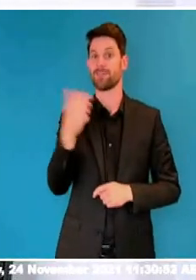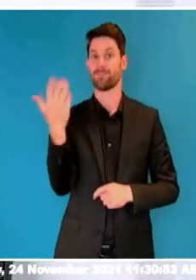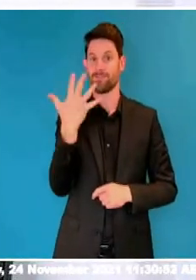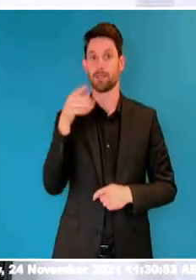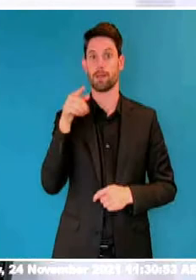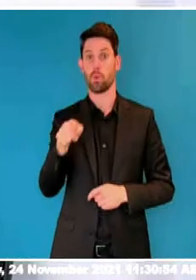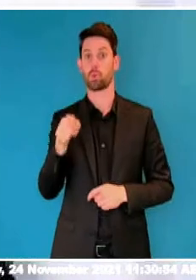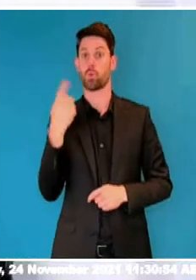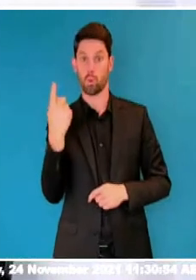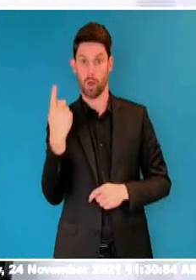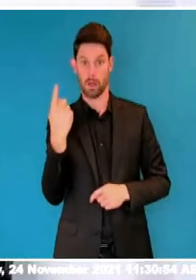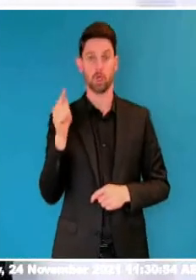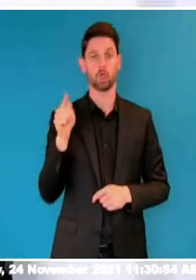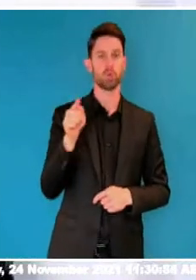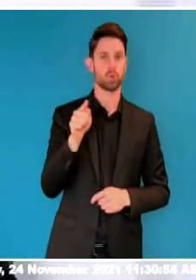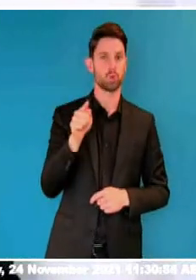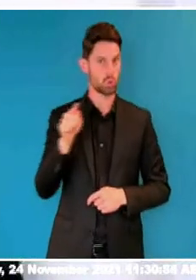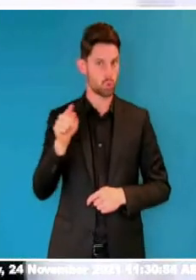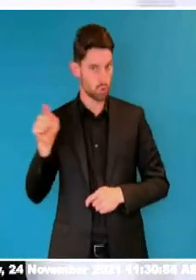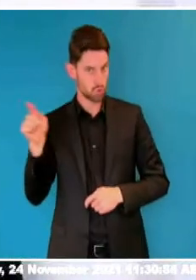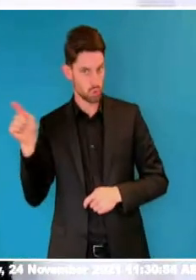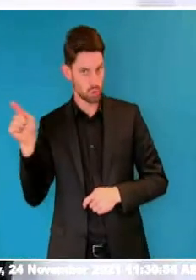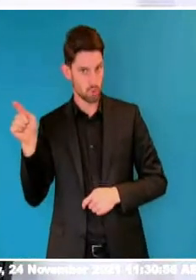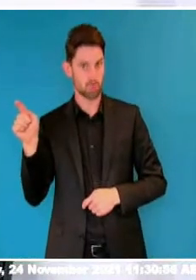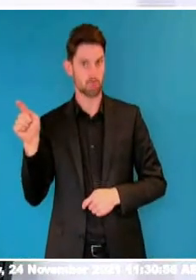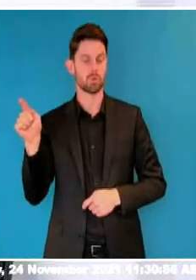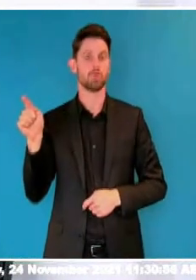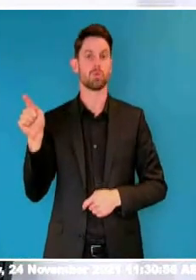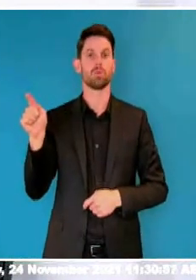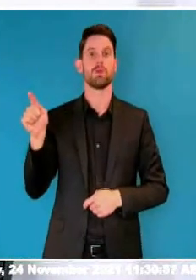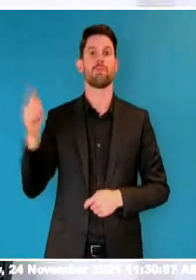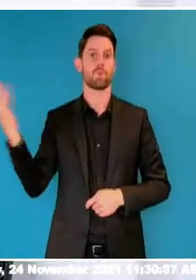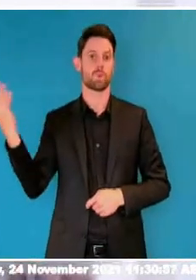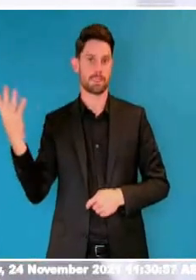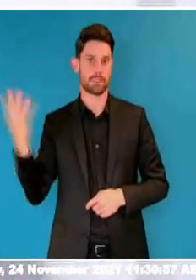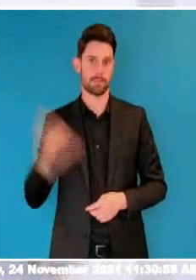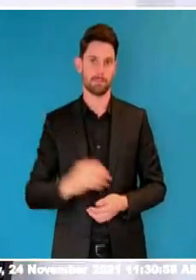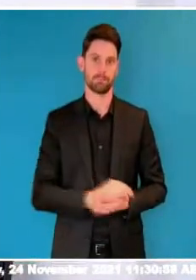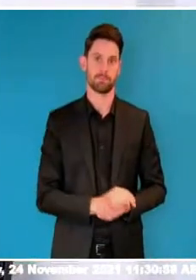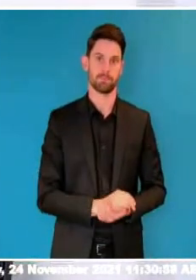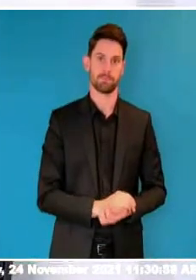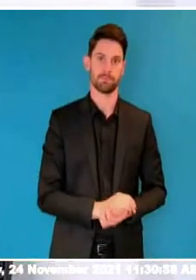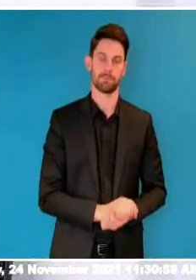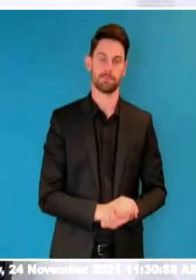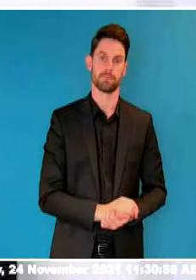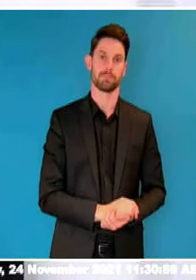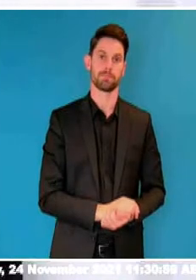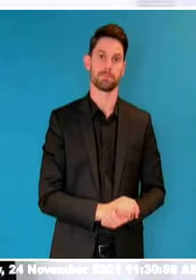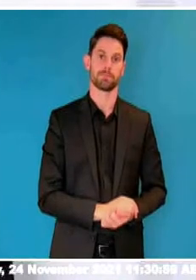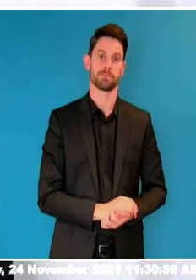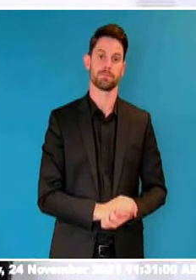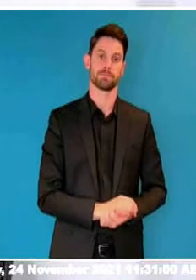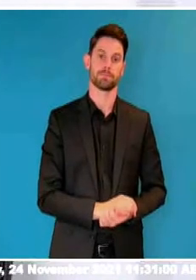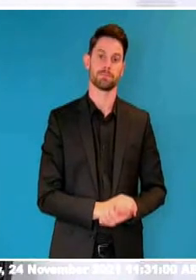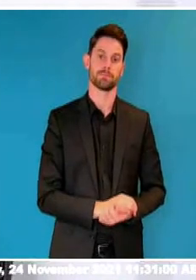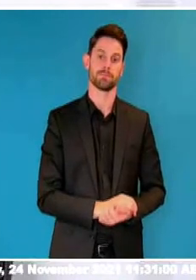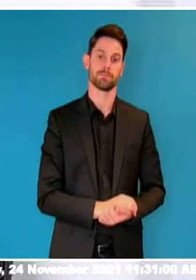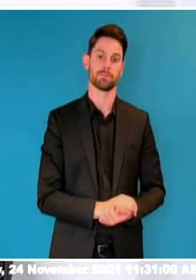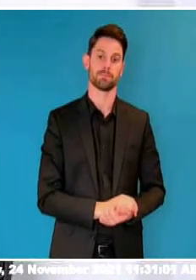The statement of